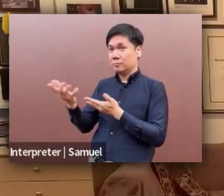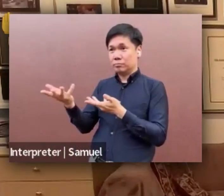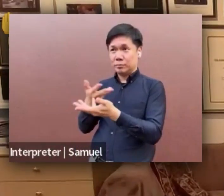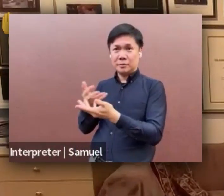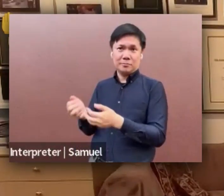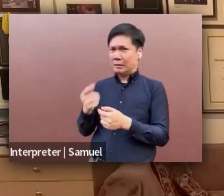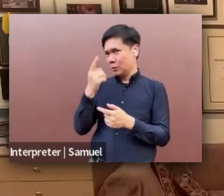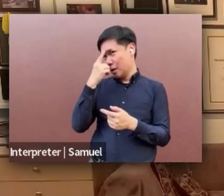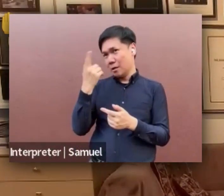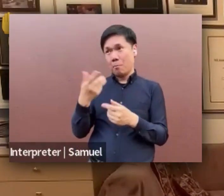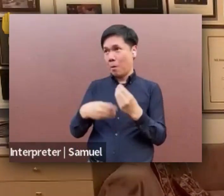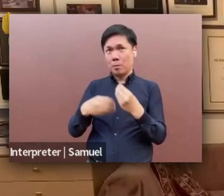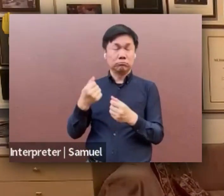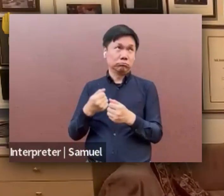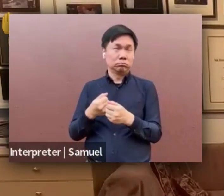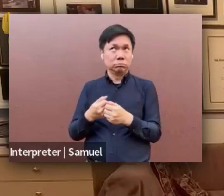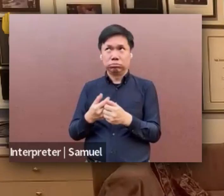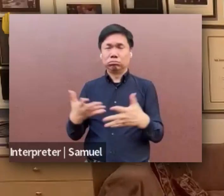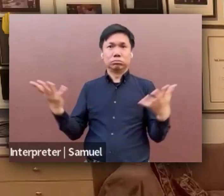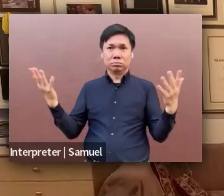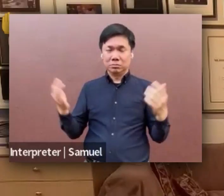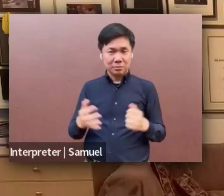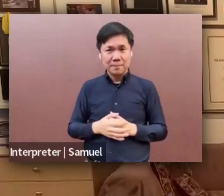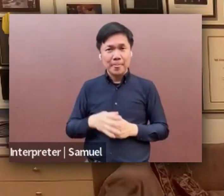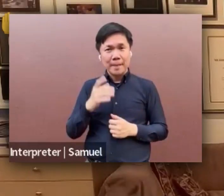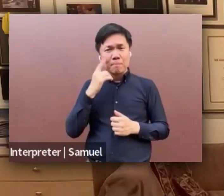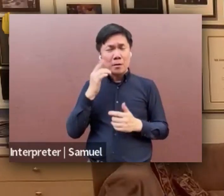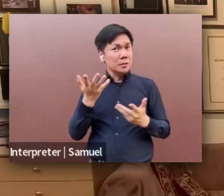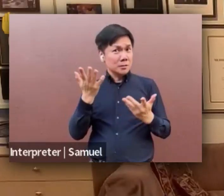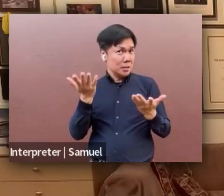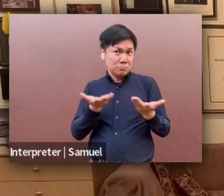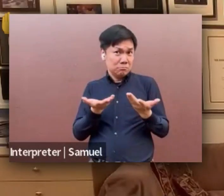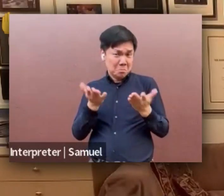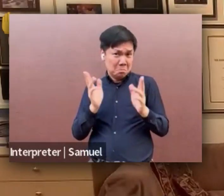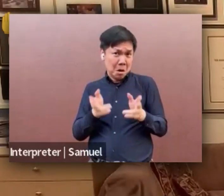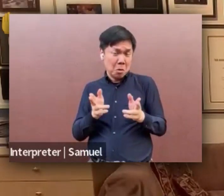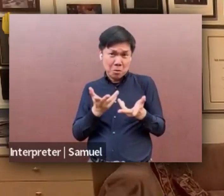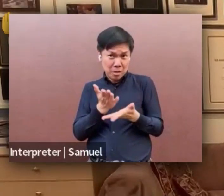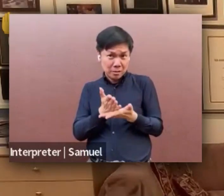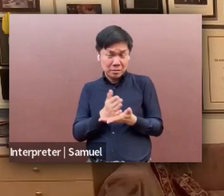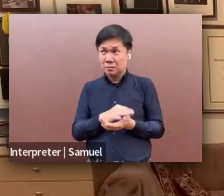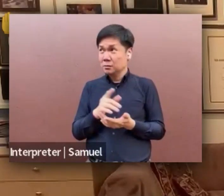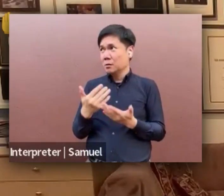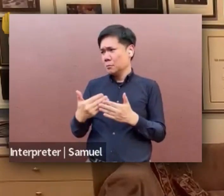Now, I'm sure I'm glossing over a million different problems, but this is not an unusual thing.